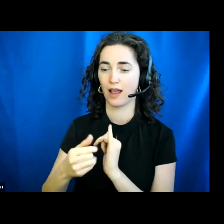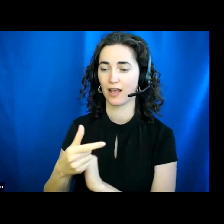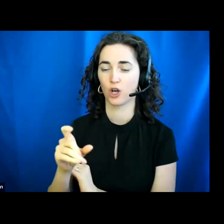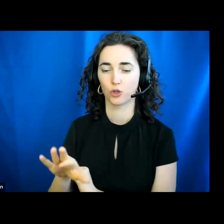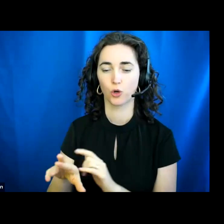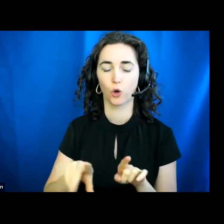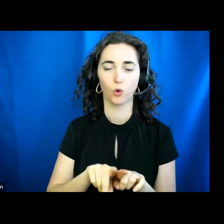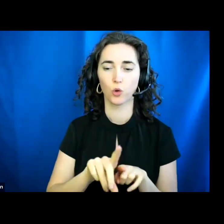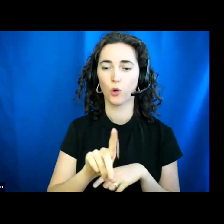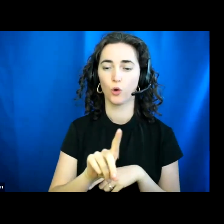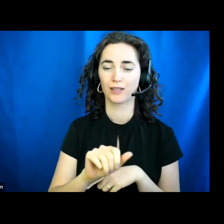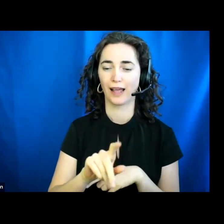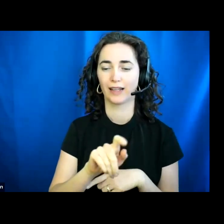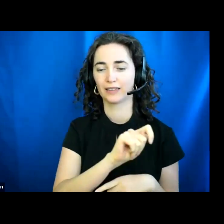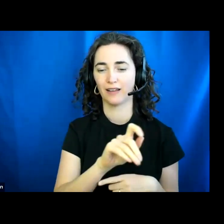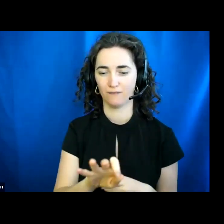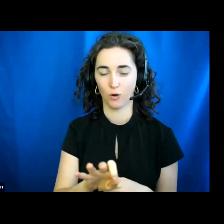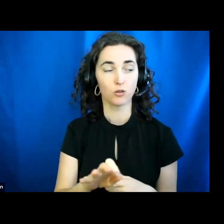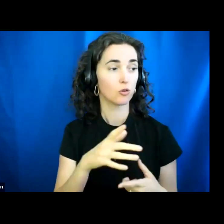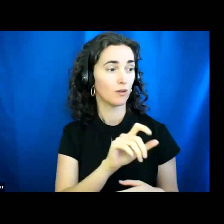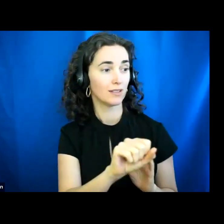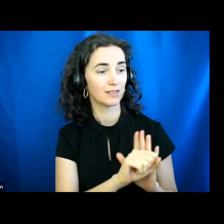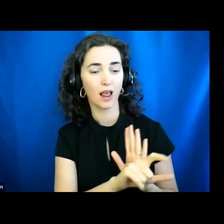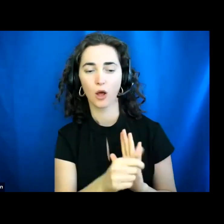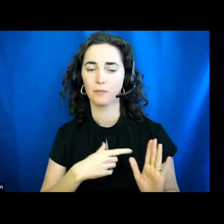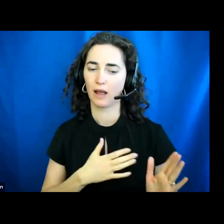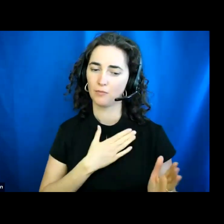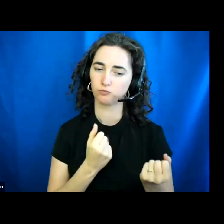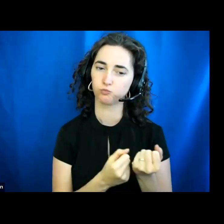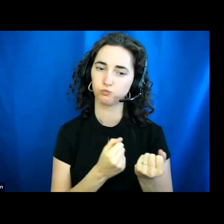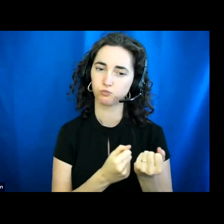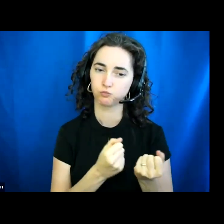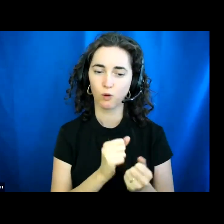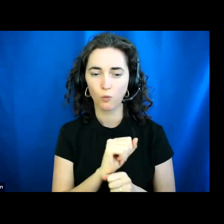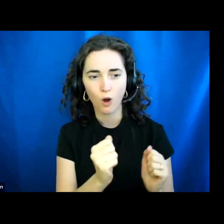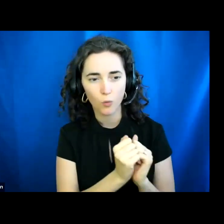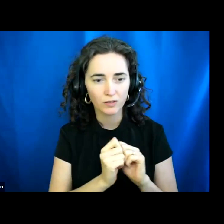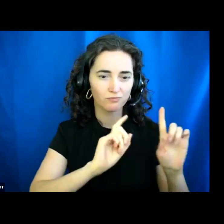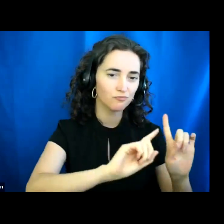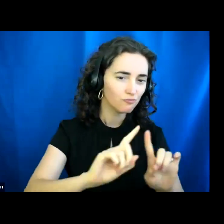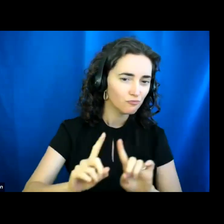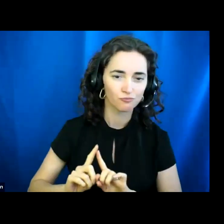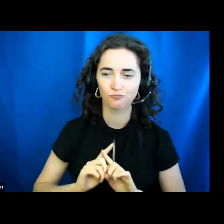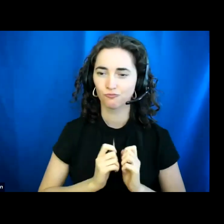So always happy to support the state of Louisiana and, kinda collaborate with everybody who's working down there.